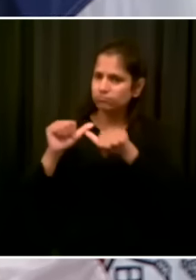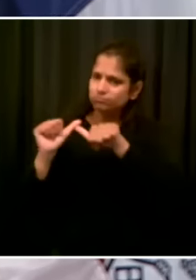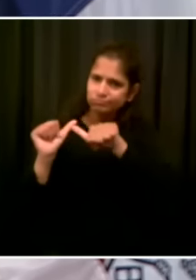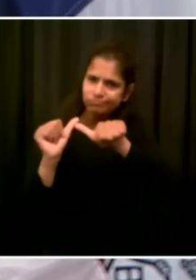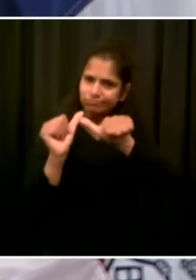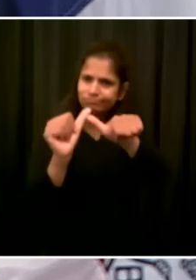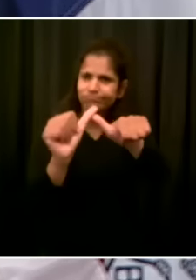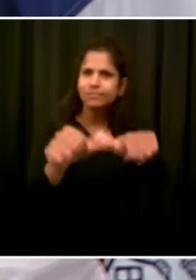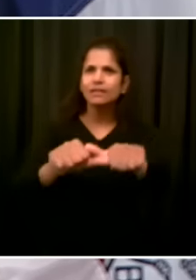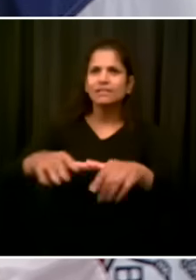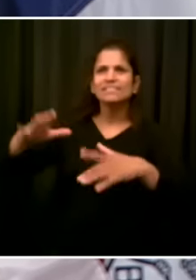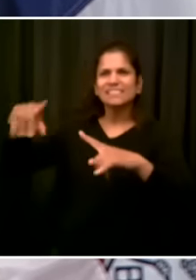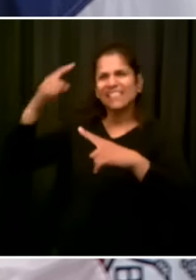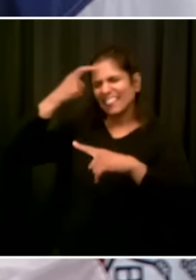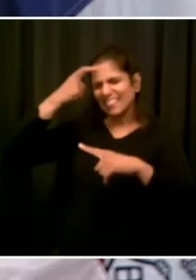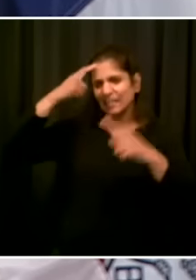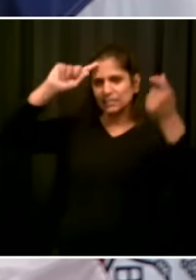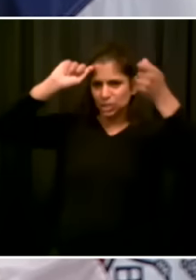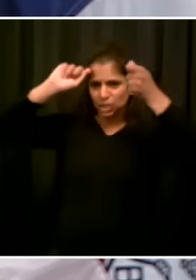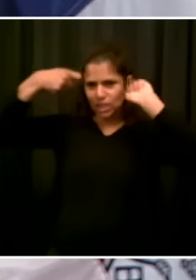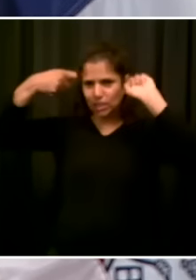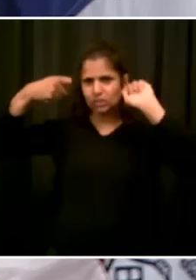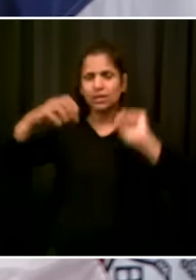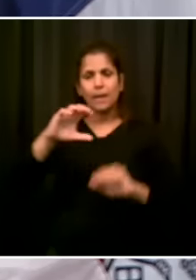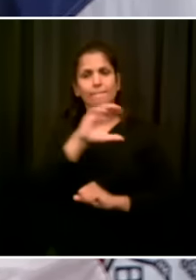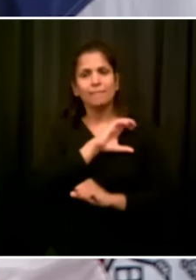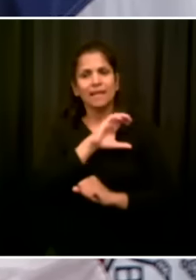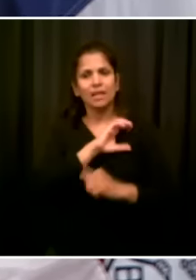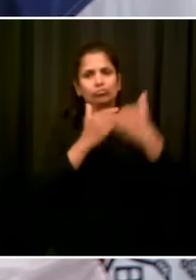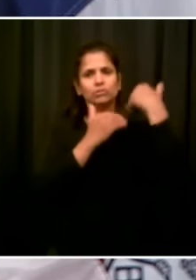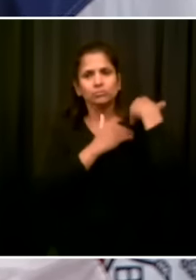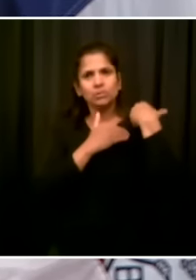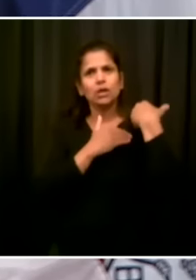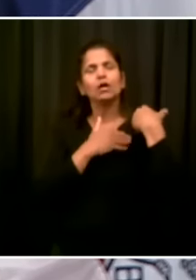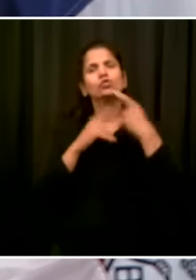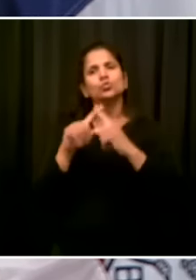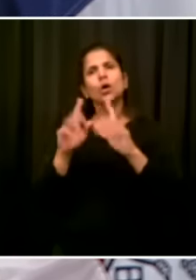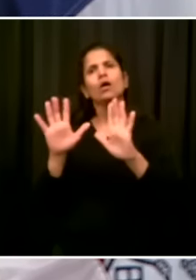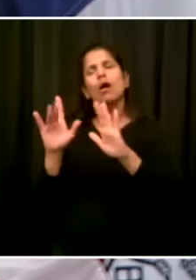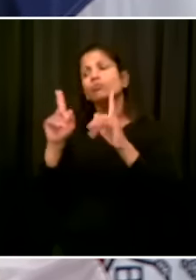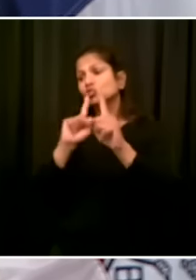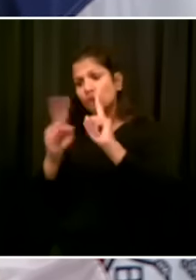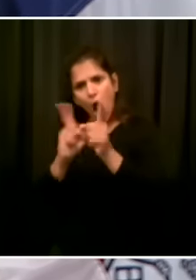THIS WORK IS MOVING INTENSELY.